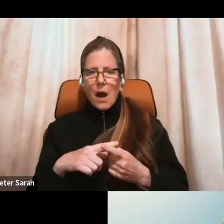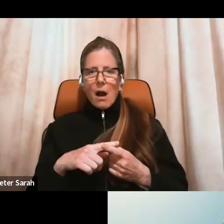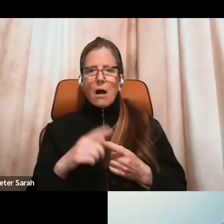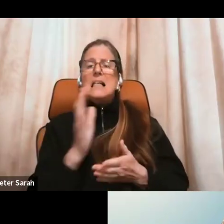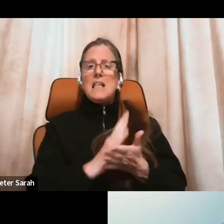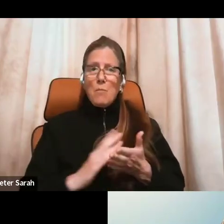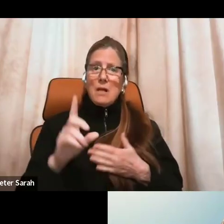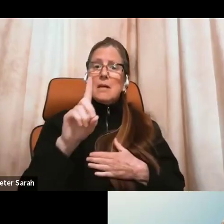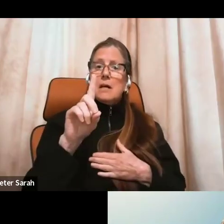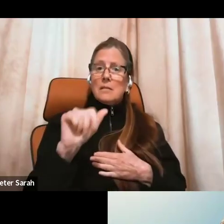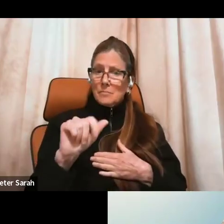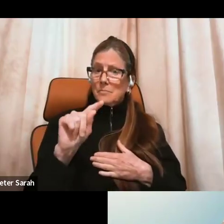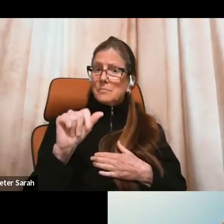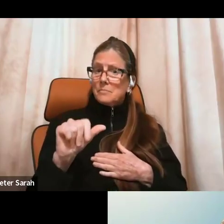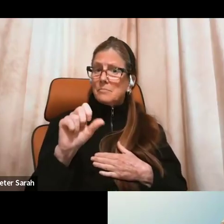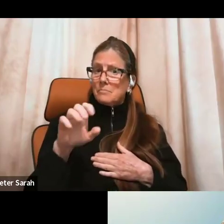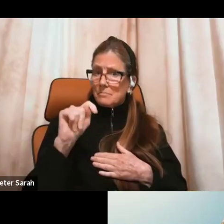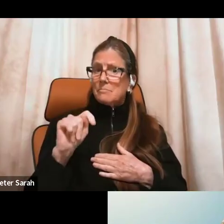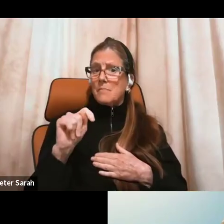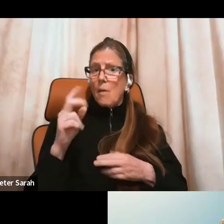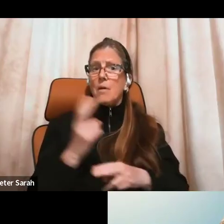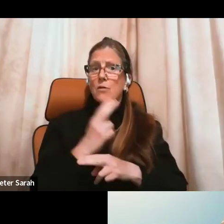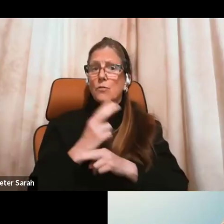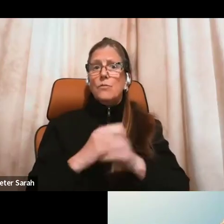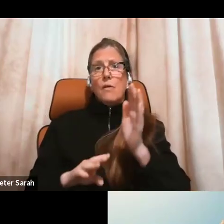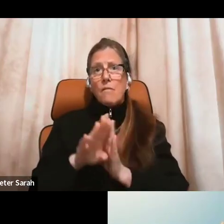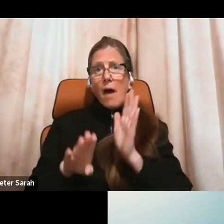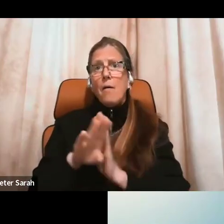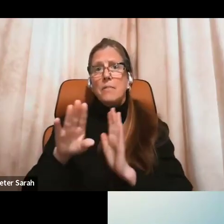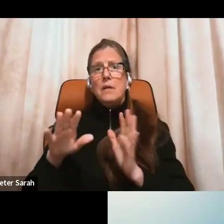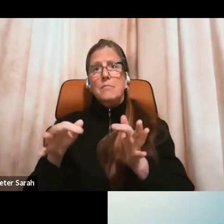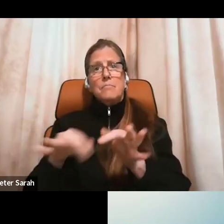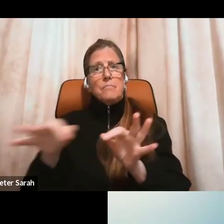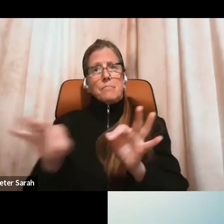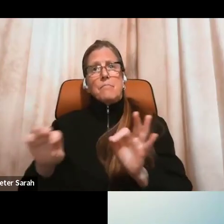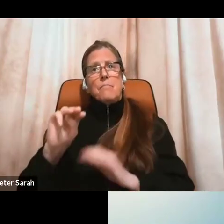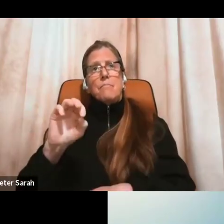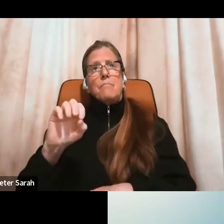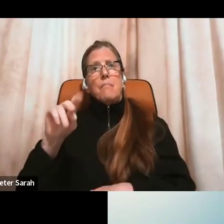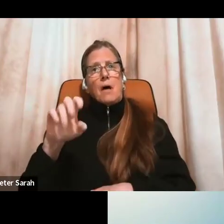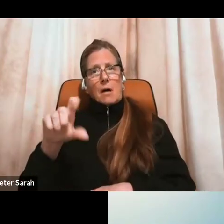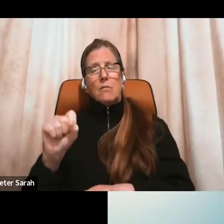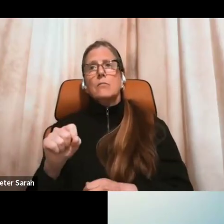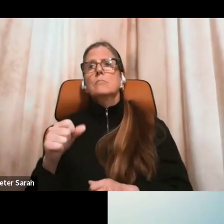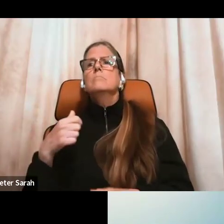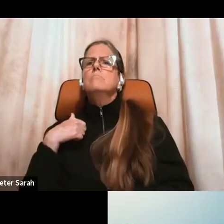developing some of these large language models. So from our perspective, we remain hopeful and